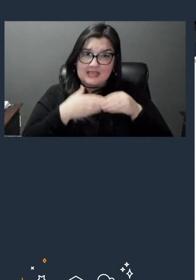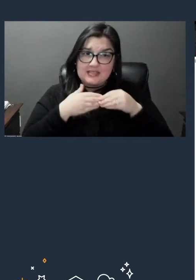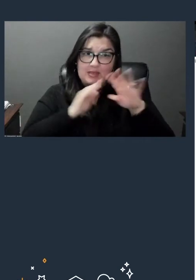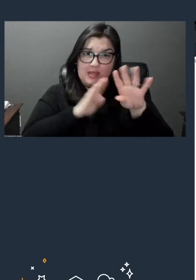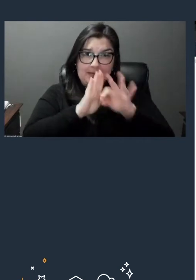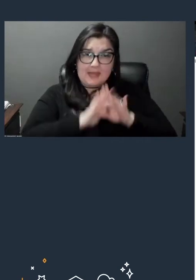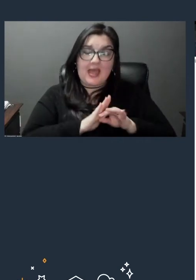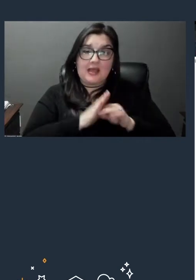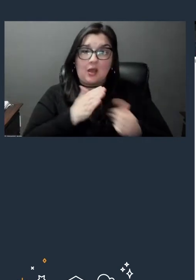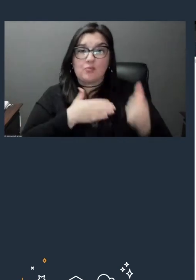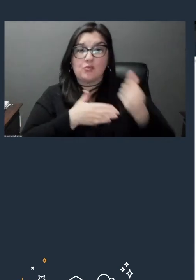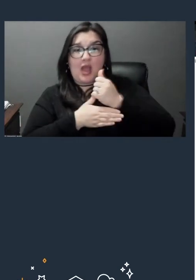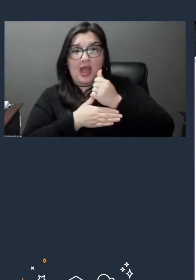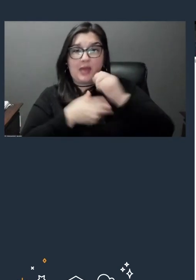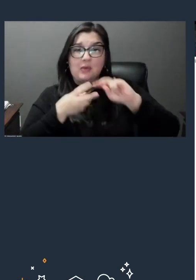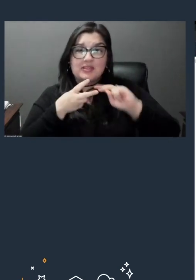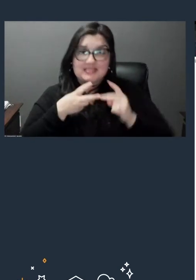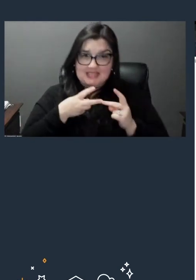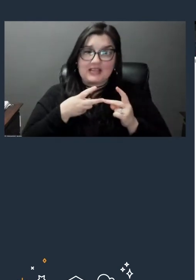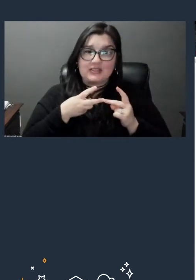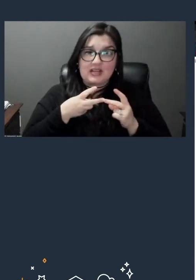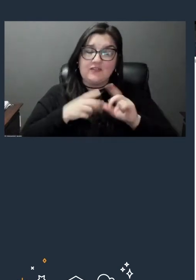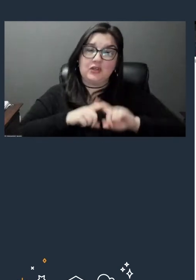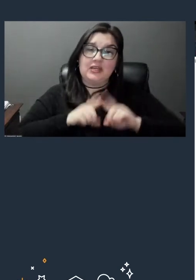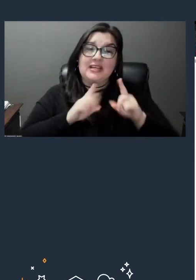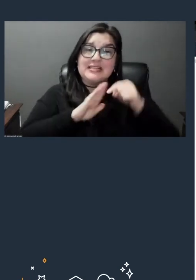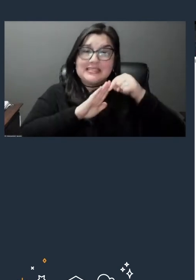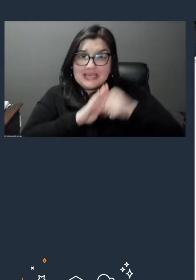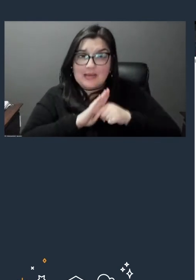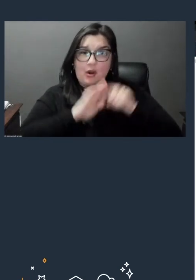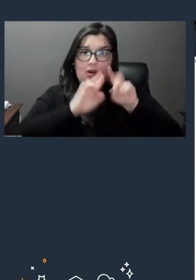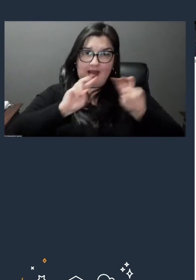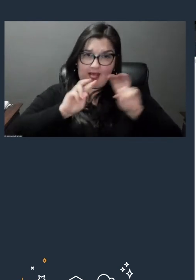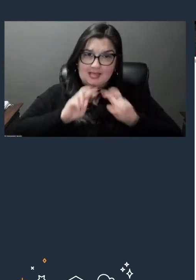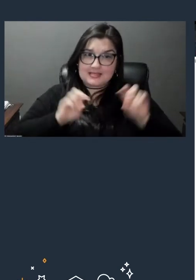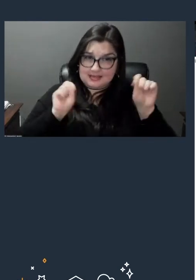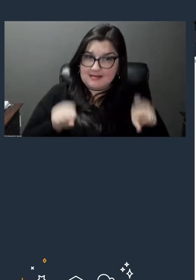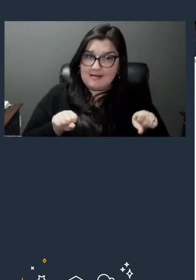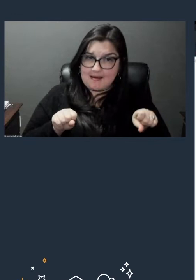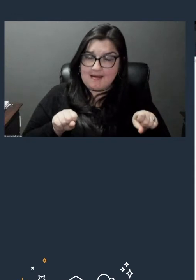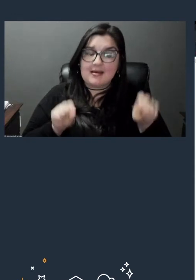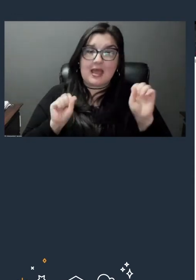as well as date range for different analysis. I can see how my total storage and object count